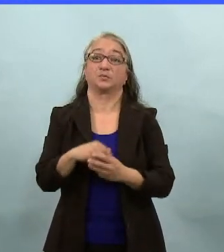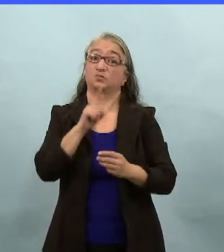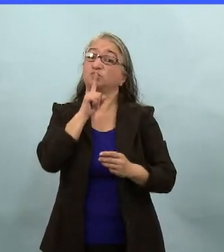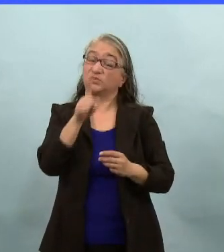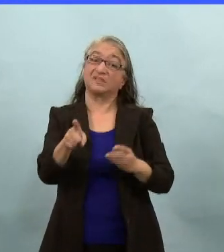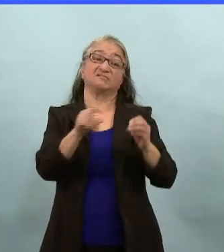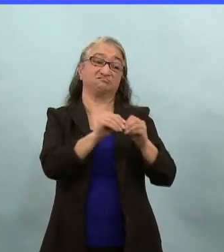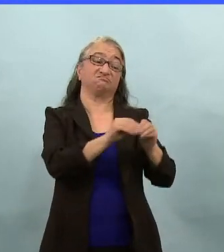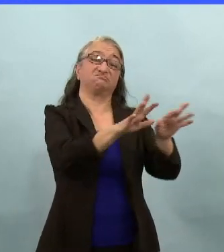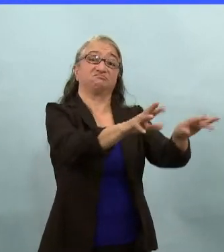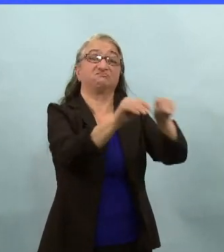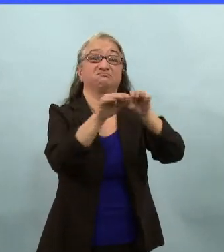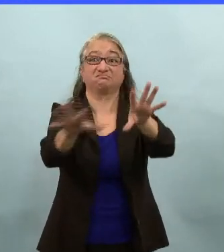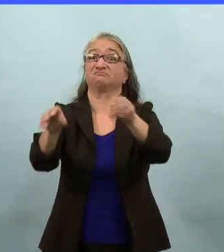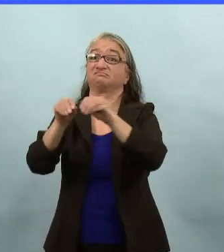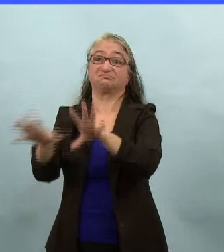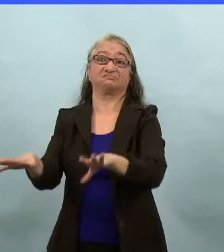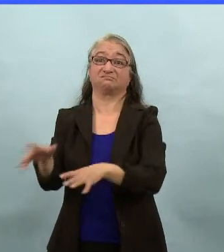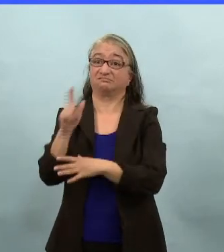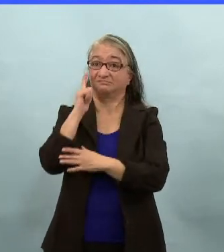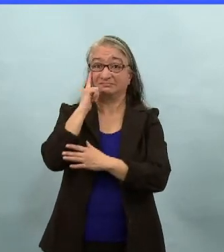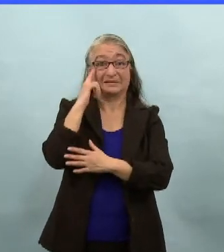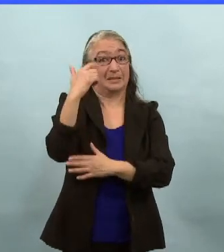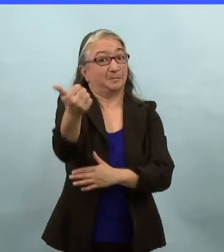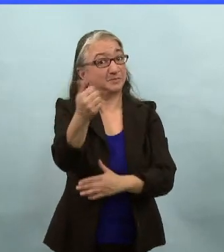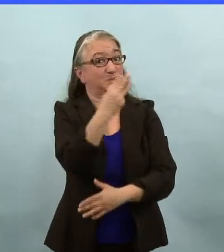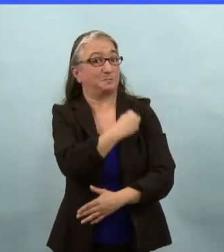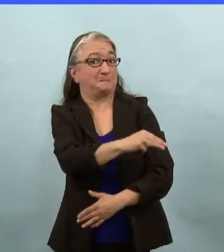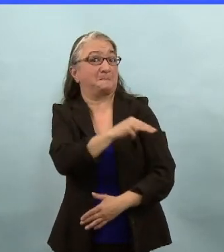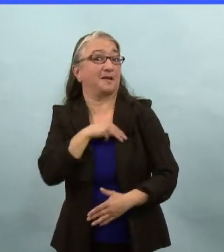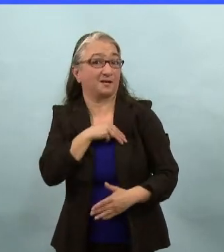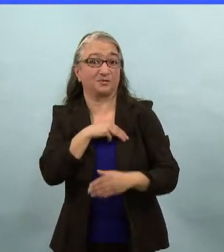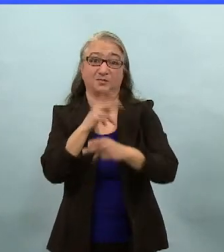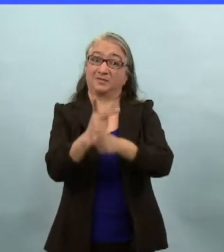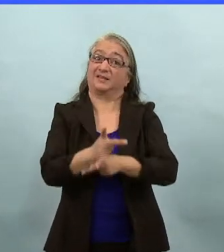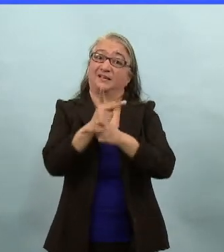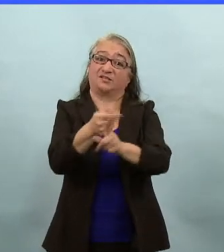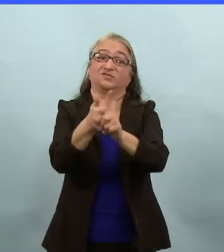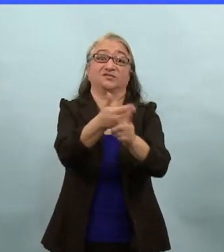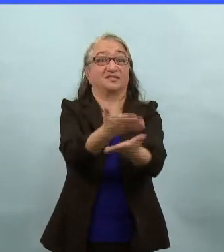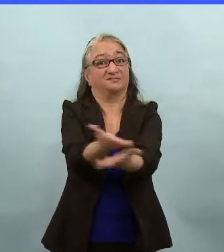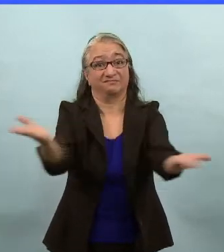to look after themselves uh you know dr atwell has talked about some of the things to you know go